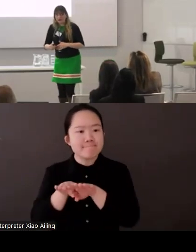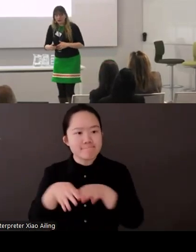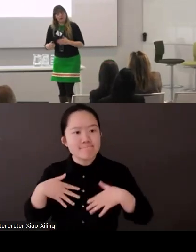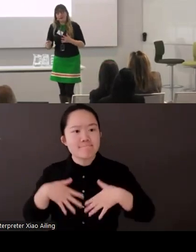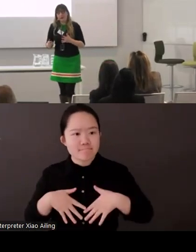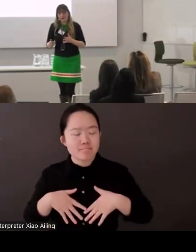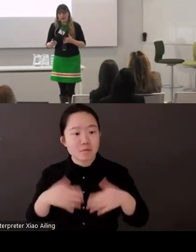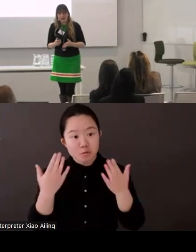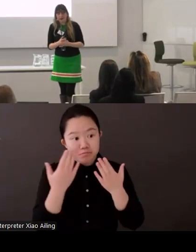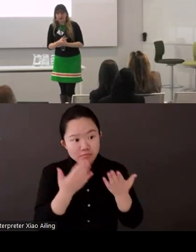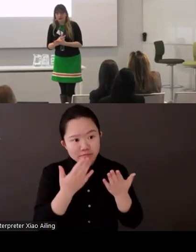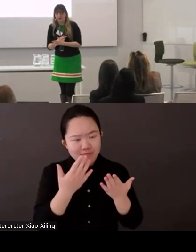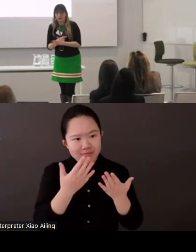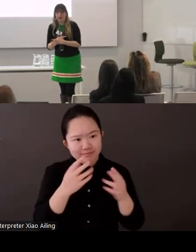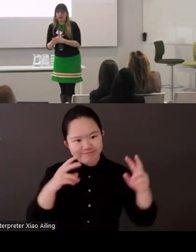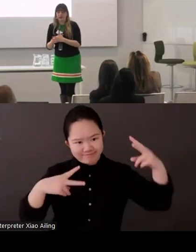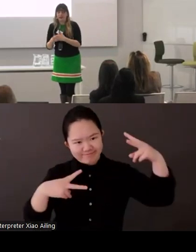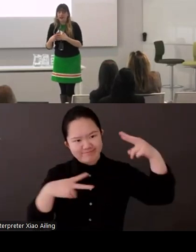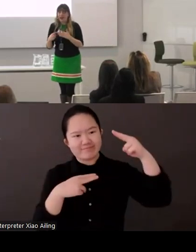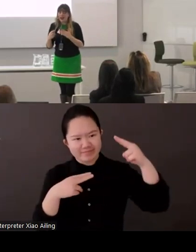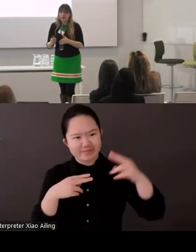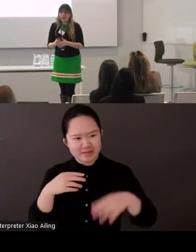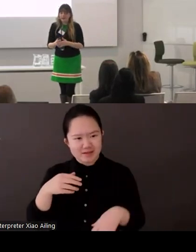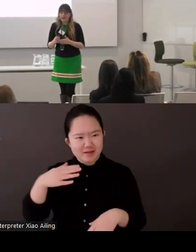and it wasn't until the end of high school that I was actually, I acknowledged that